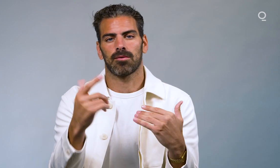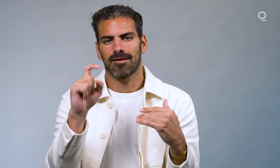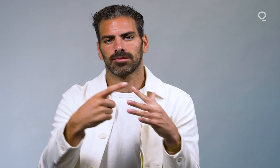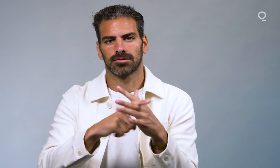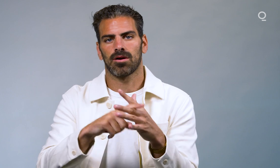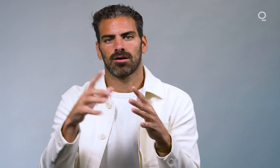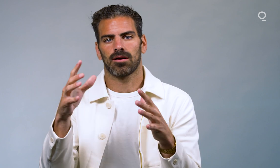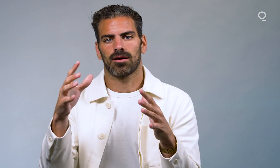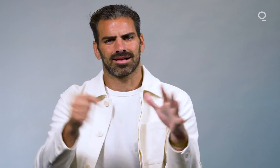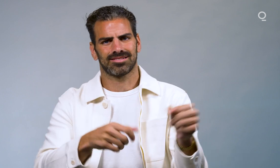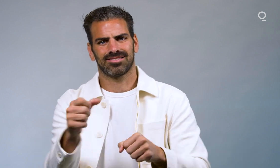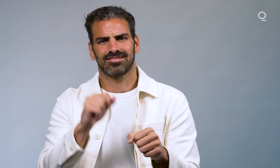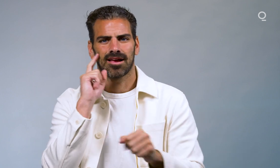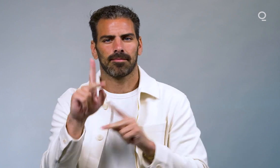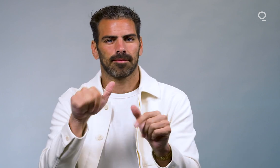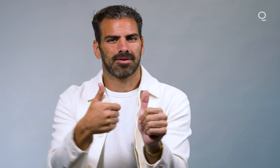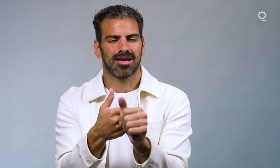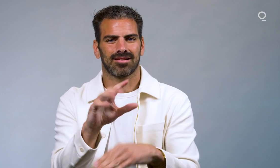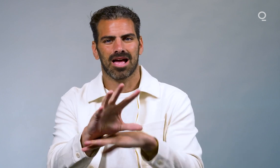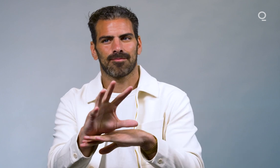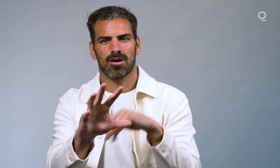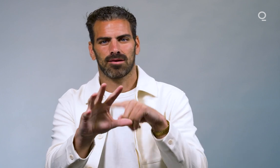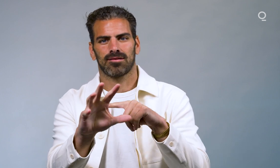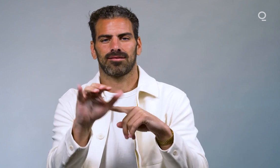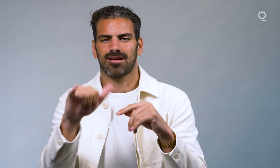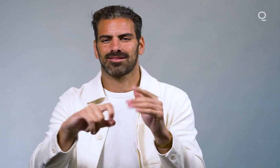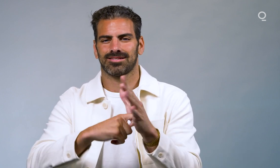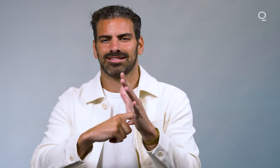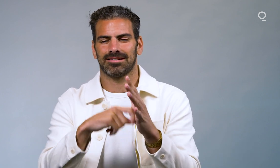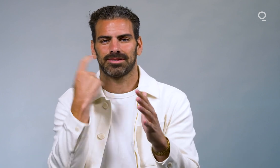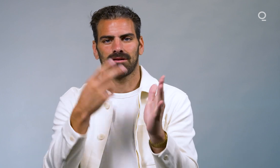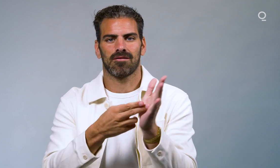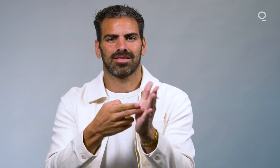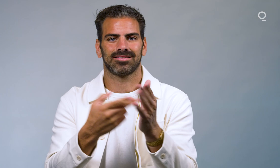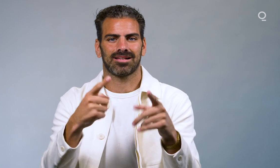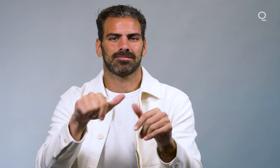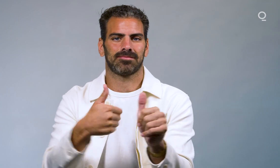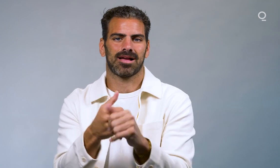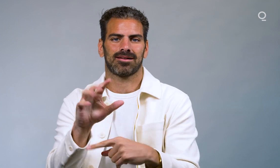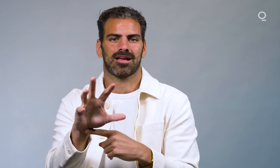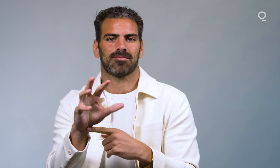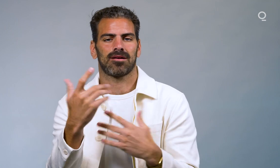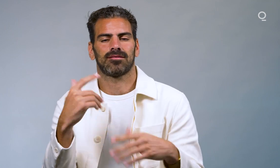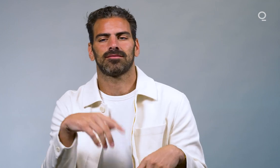I think right now we have to start bringing deaf people in behind the camera. Right? Which is so key to authenticity because that truly is where